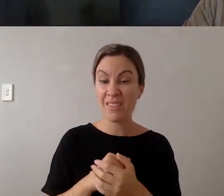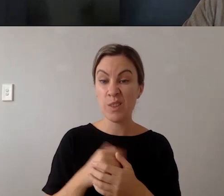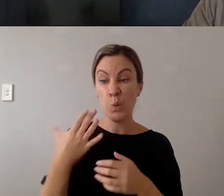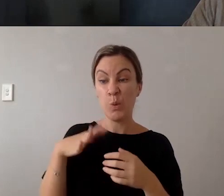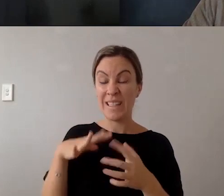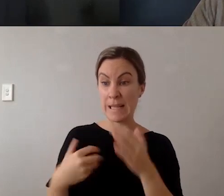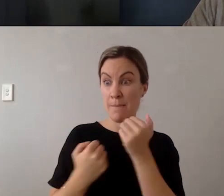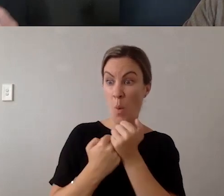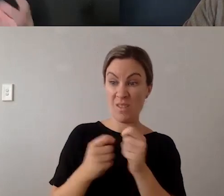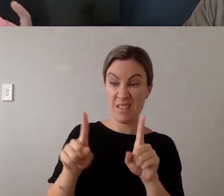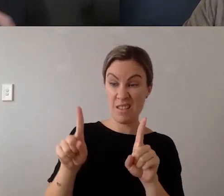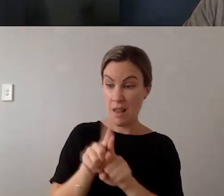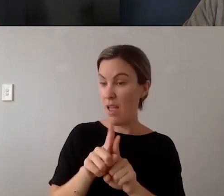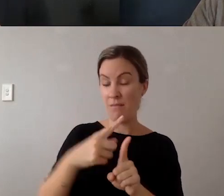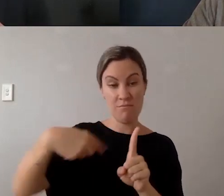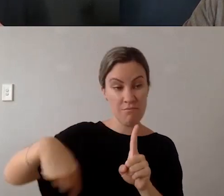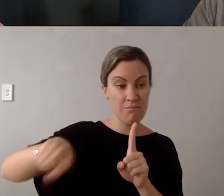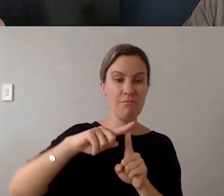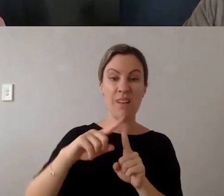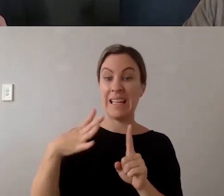else. You need help, just like everyone else. And there's two